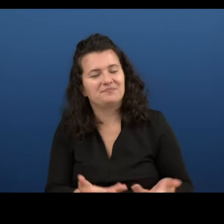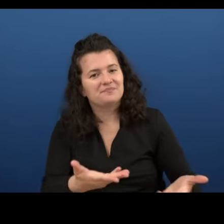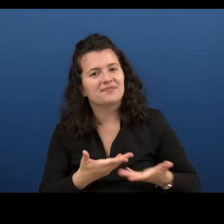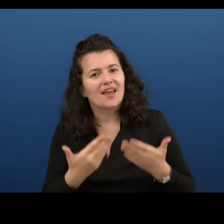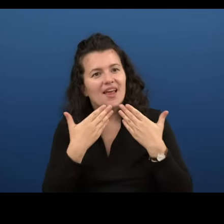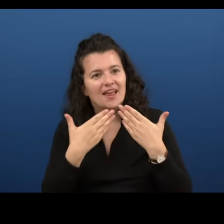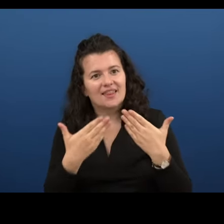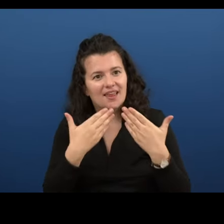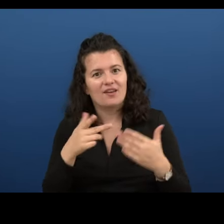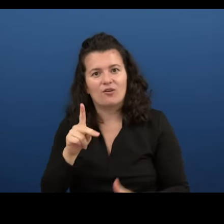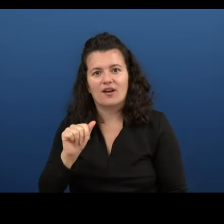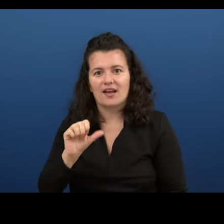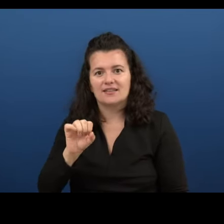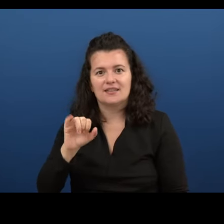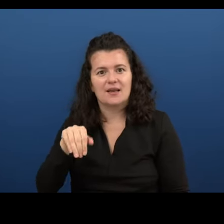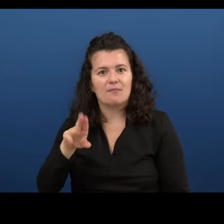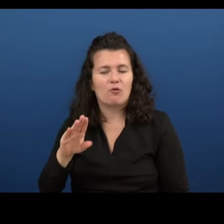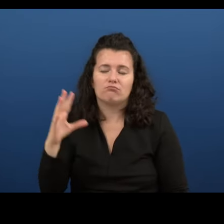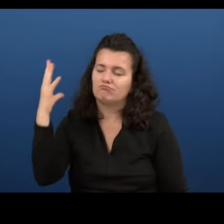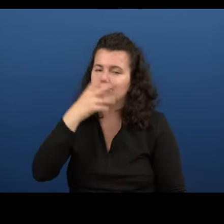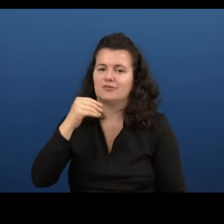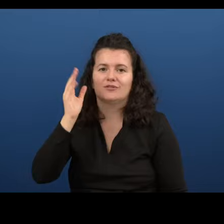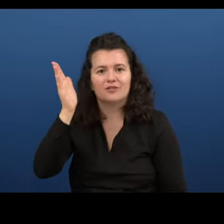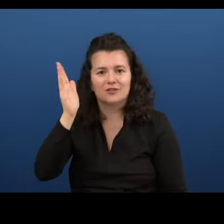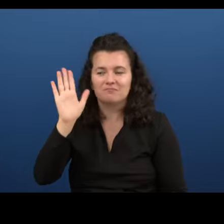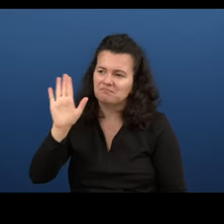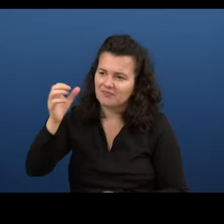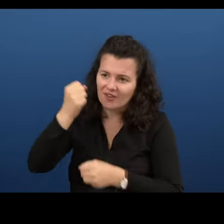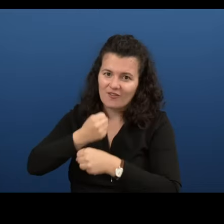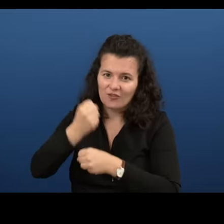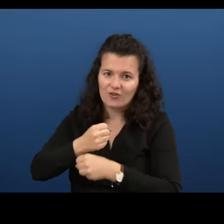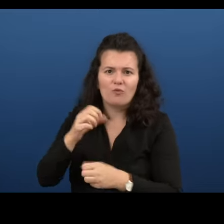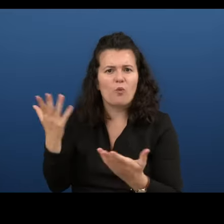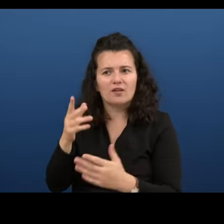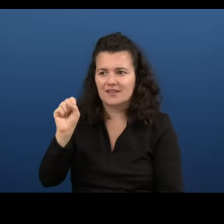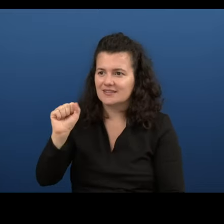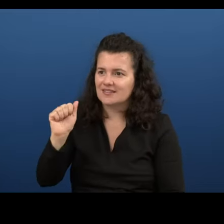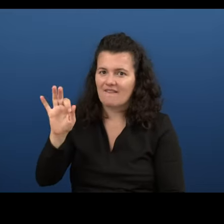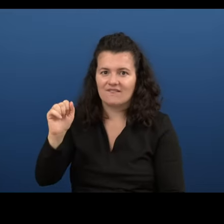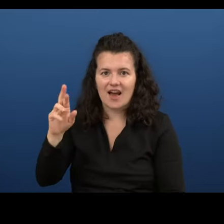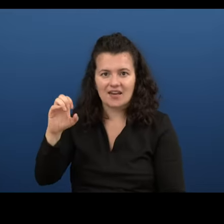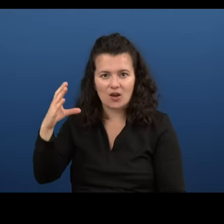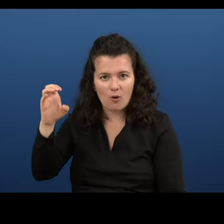you for that wonderful talk on what you're doing. It's a funny calm but also from, you